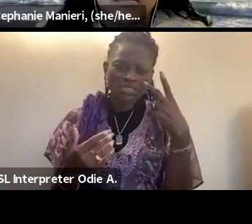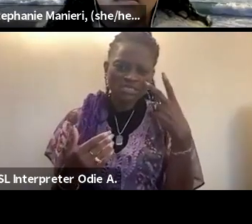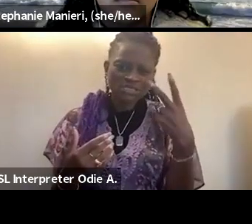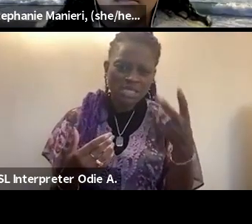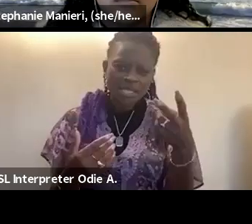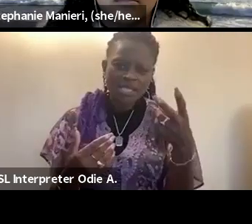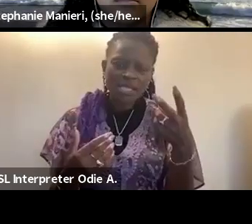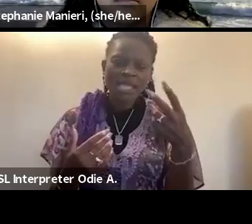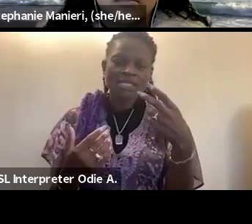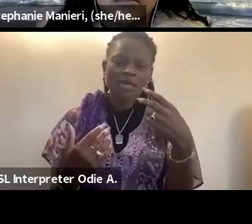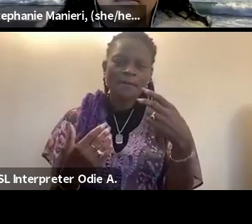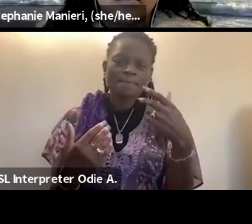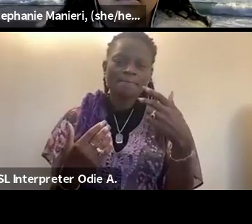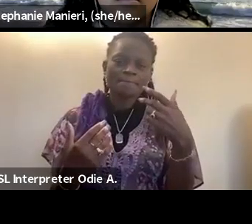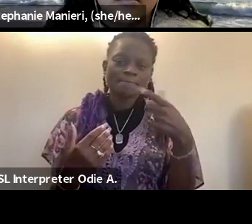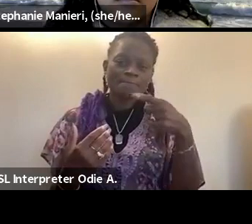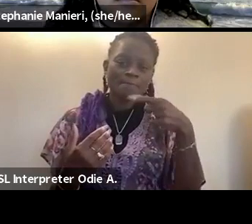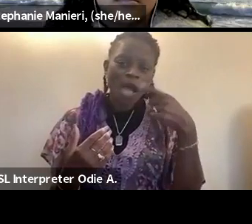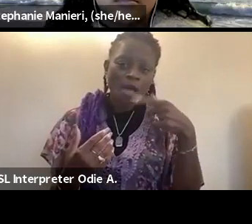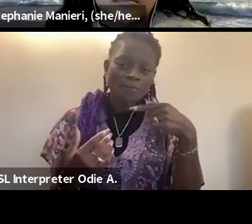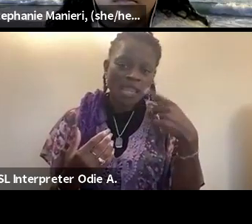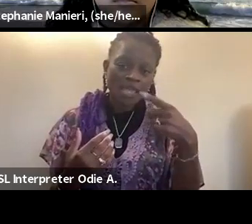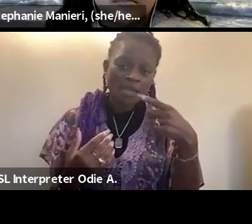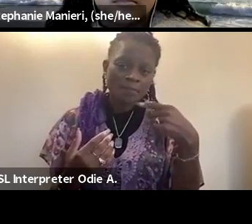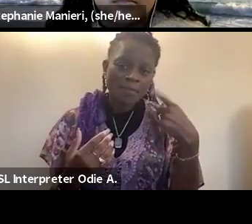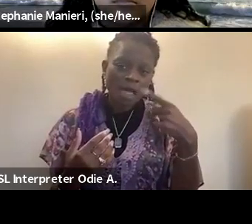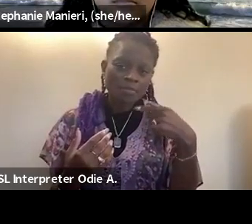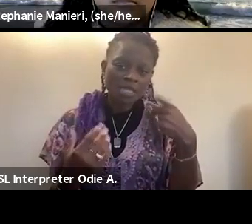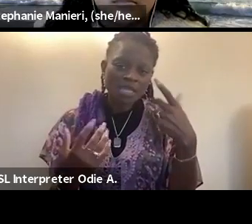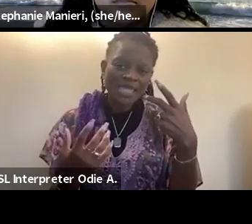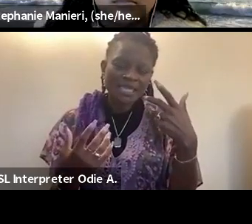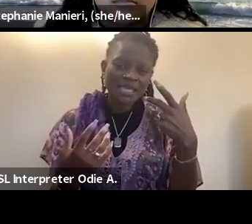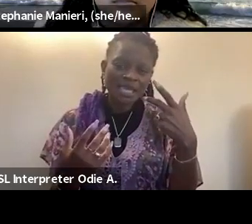is that the importance to look at health equity from an upstream approach, right?